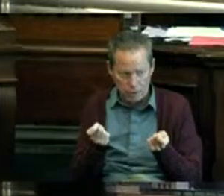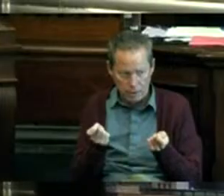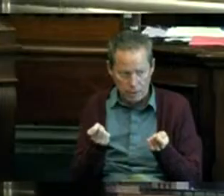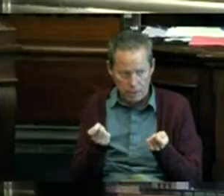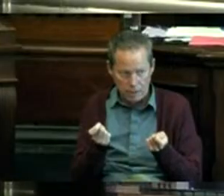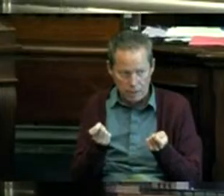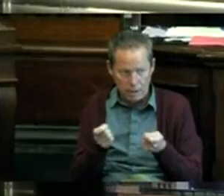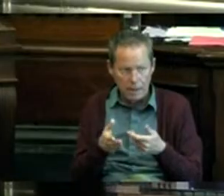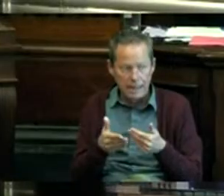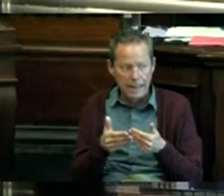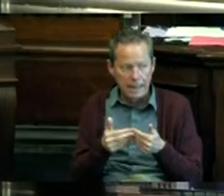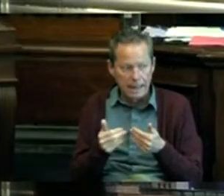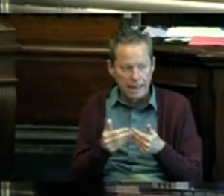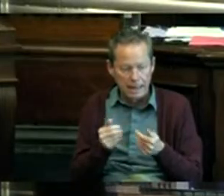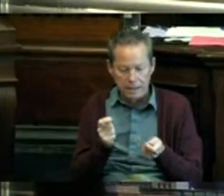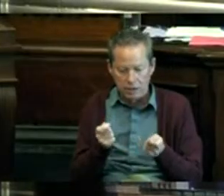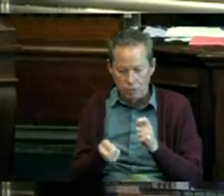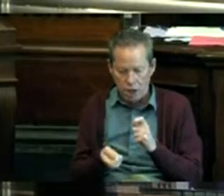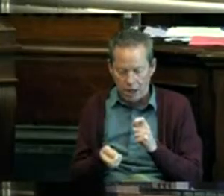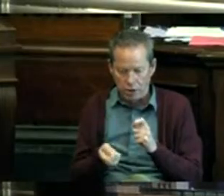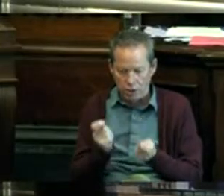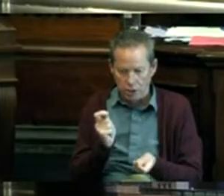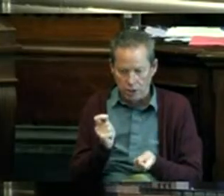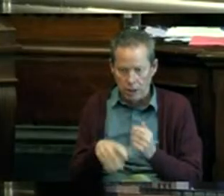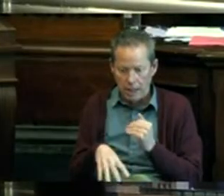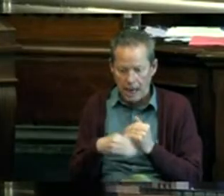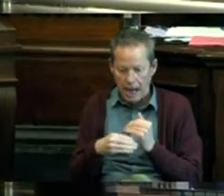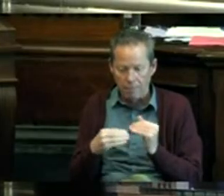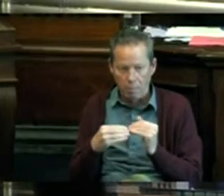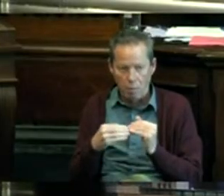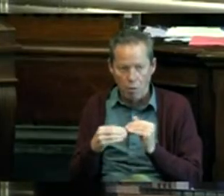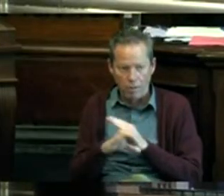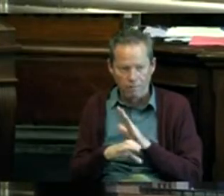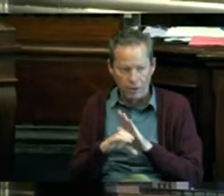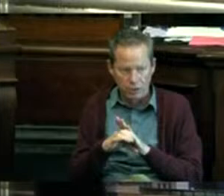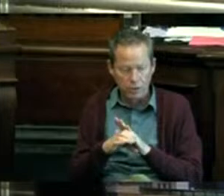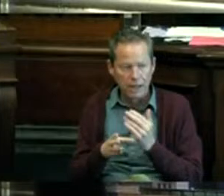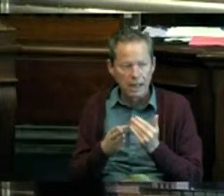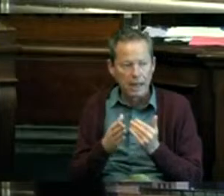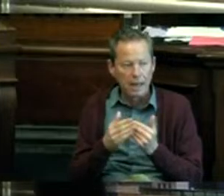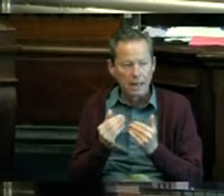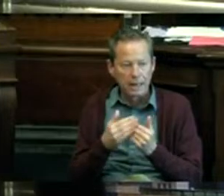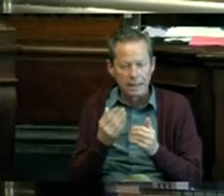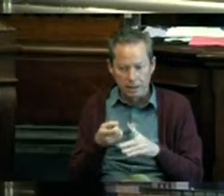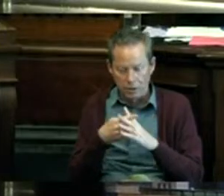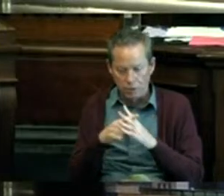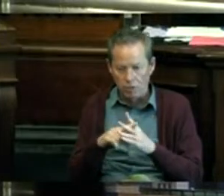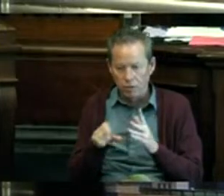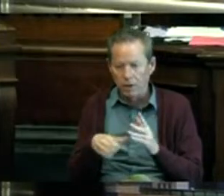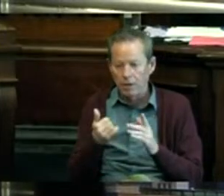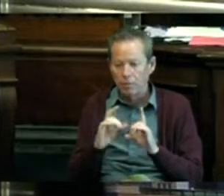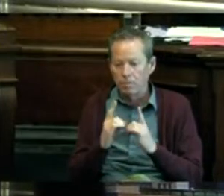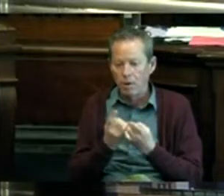product that would be easy to